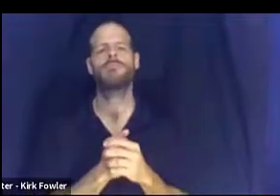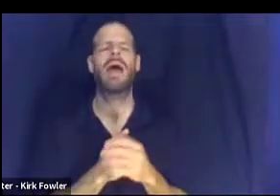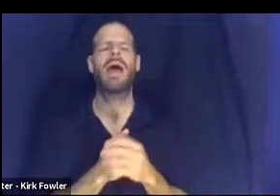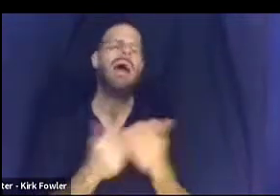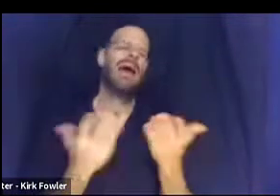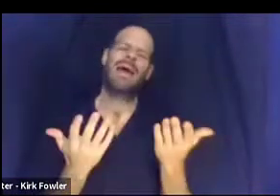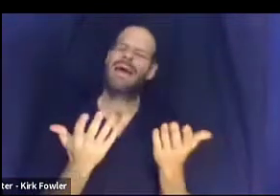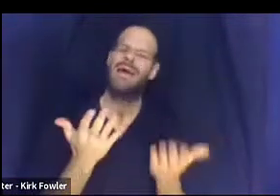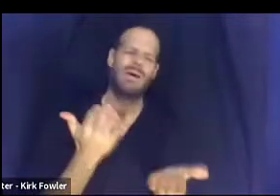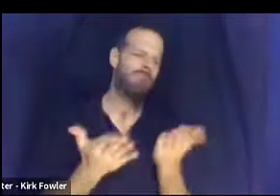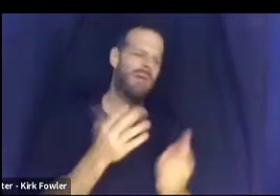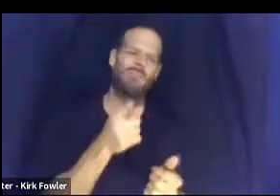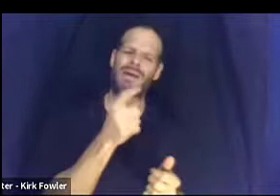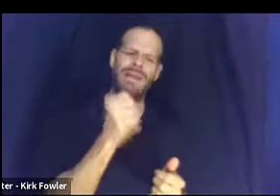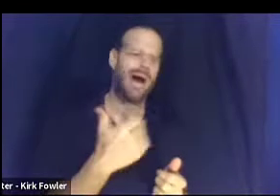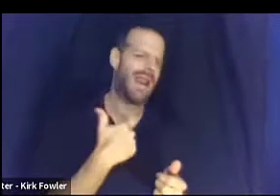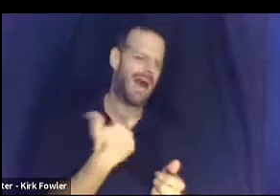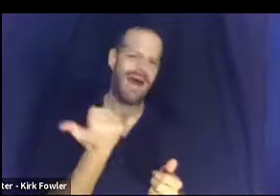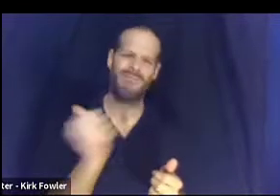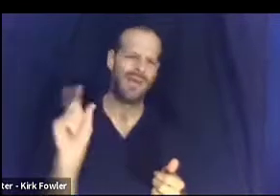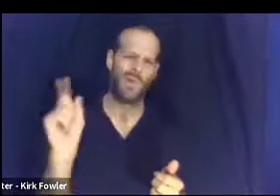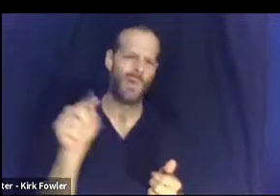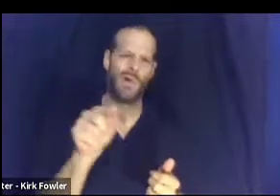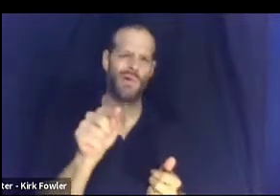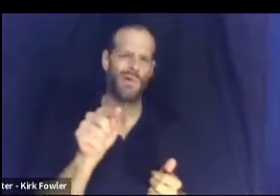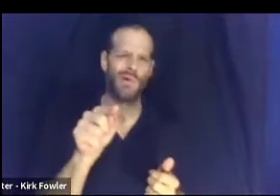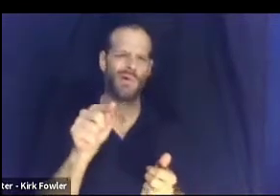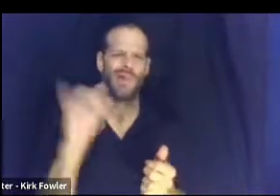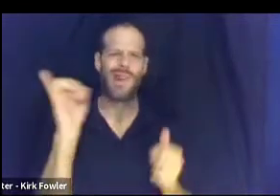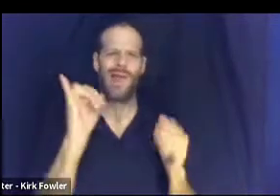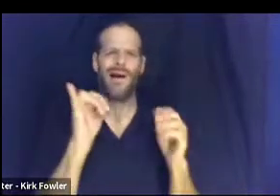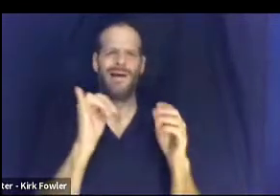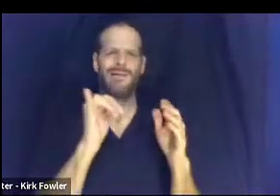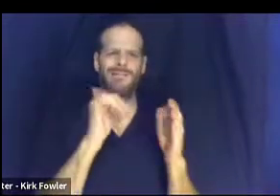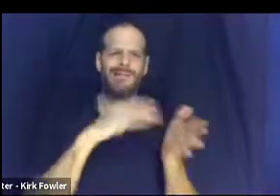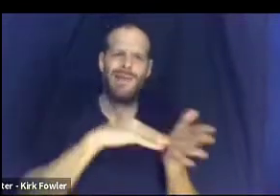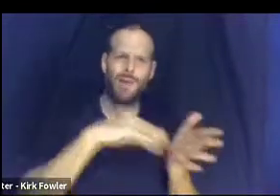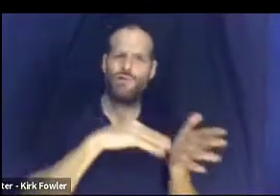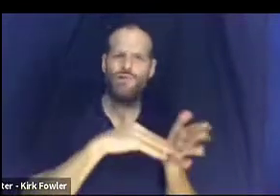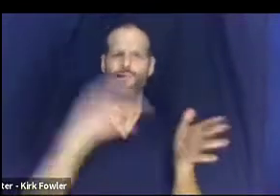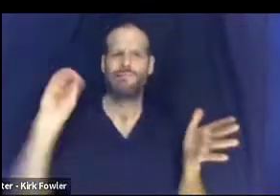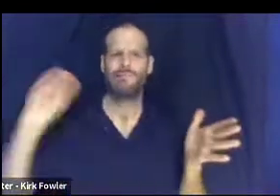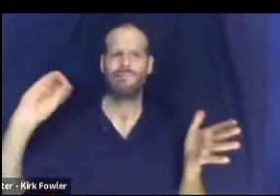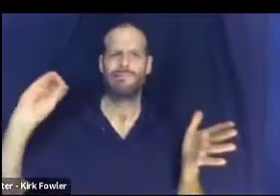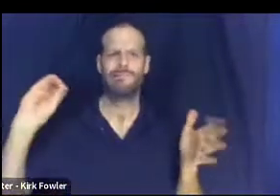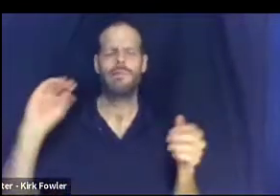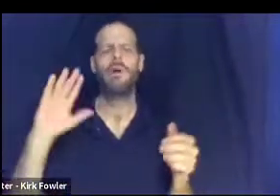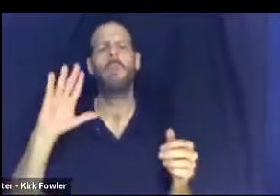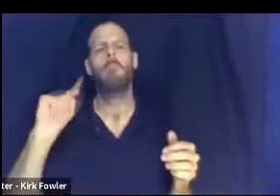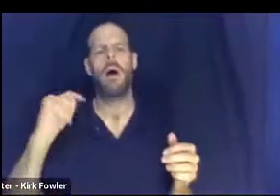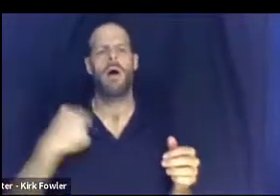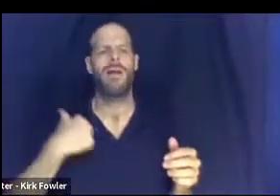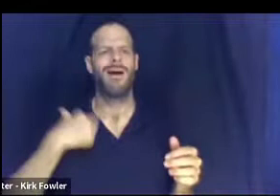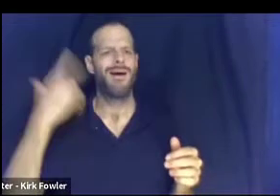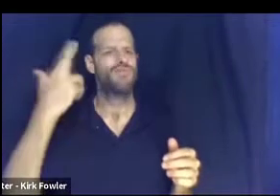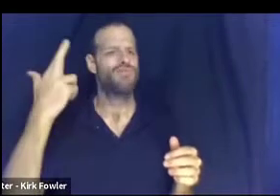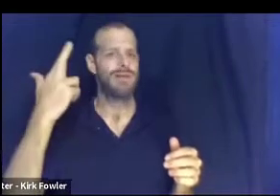in terms of the literature on tangible symbols, but I've realized that when tangible symbol systems